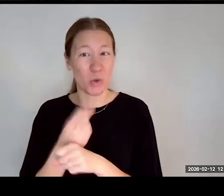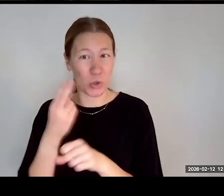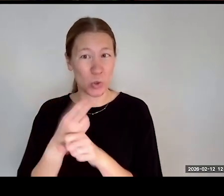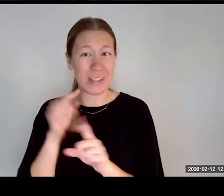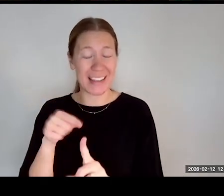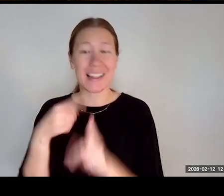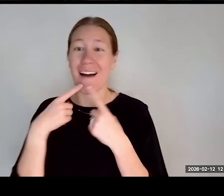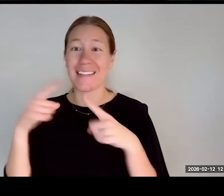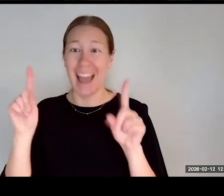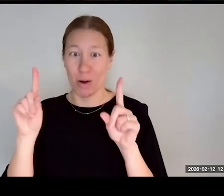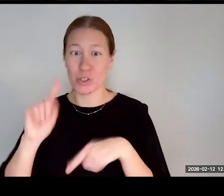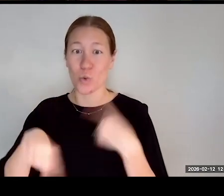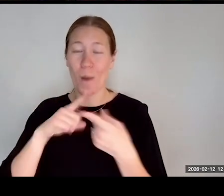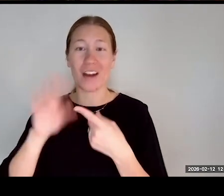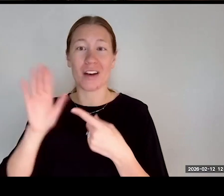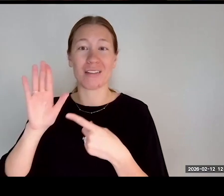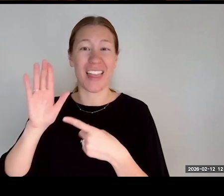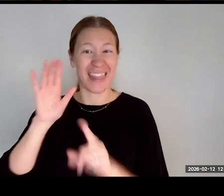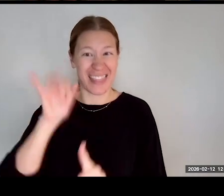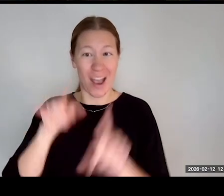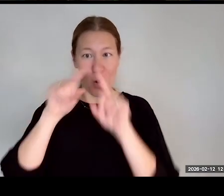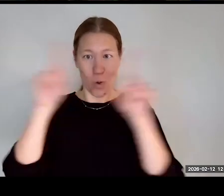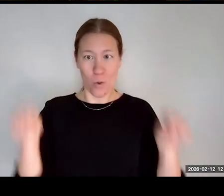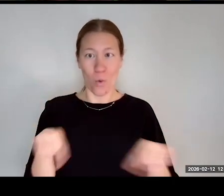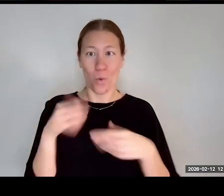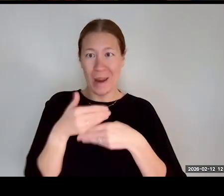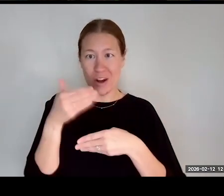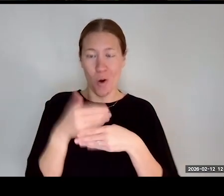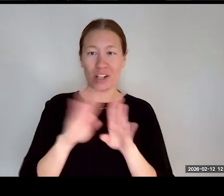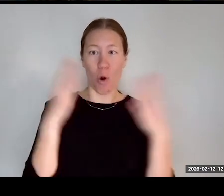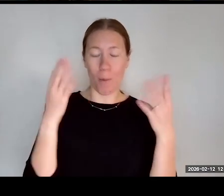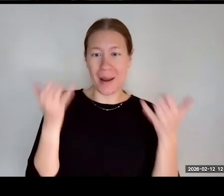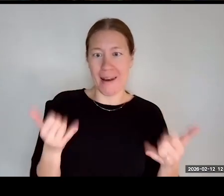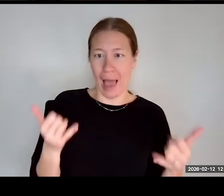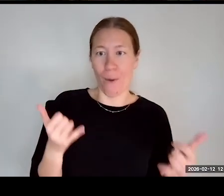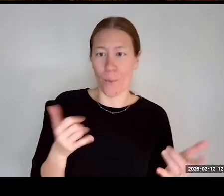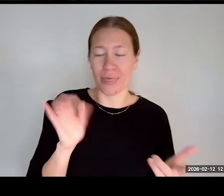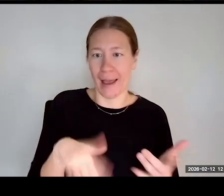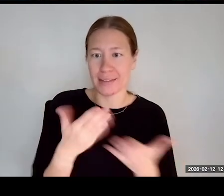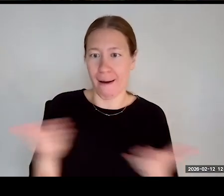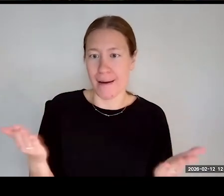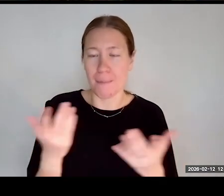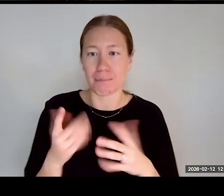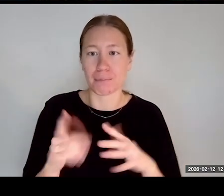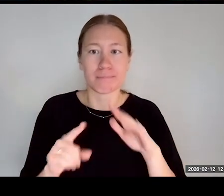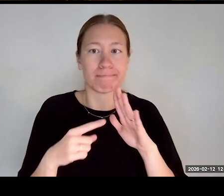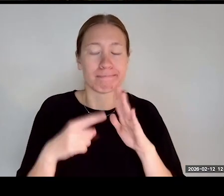when the window is selected. It's going to say, this is what window is open right now. This is the item that's open, rather than going into the body of your document